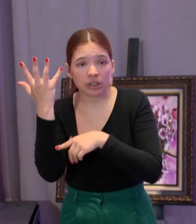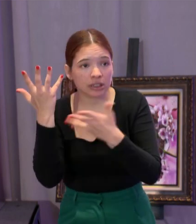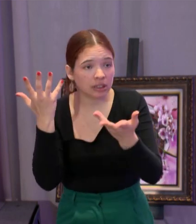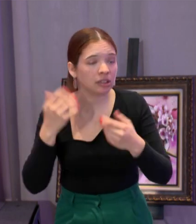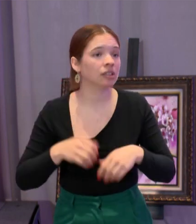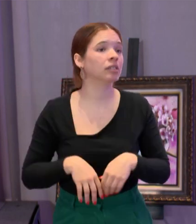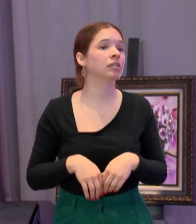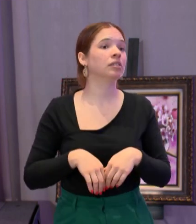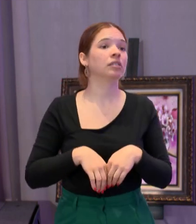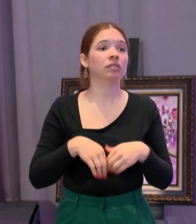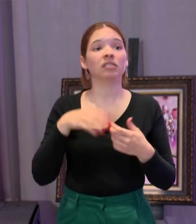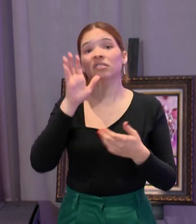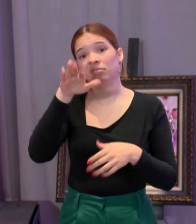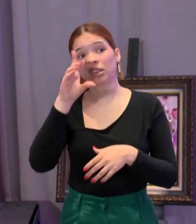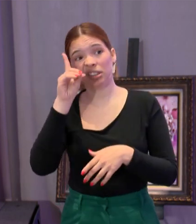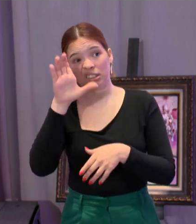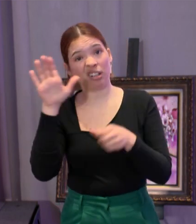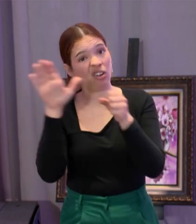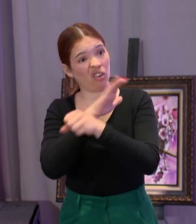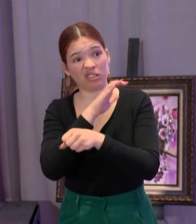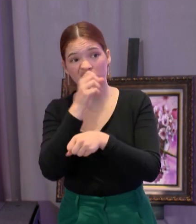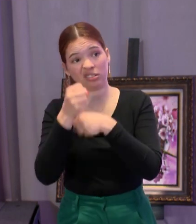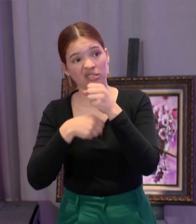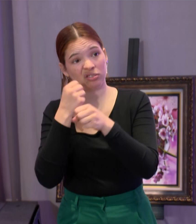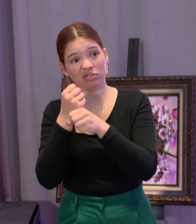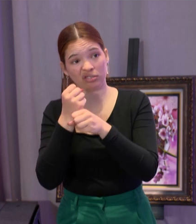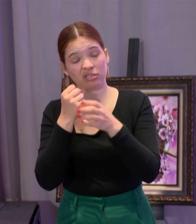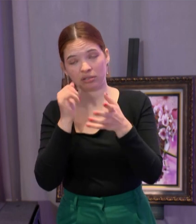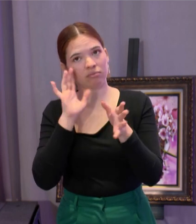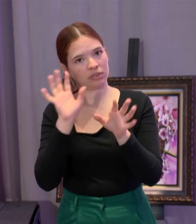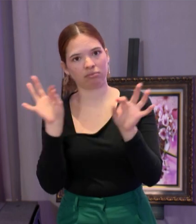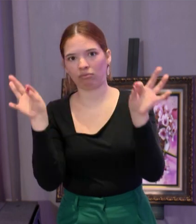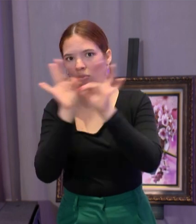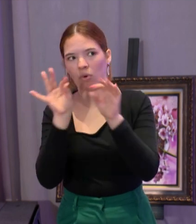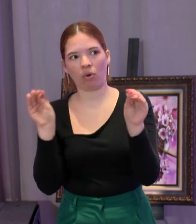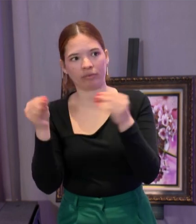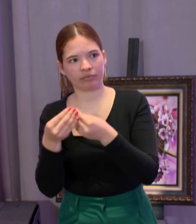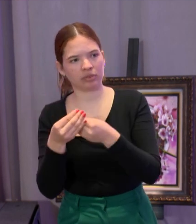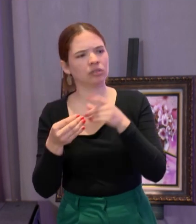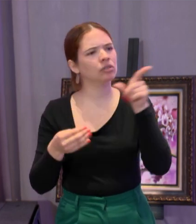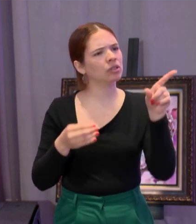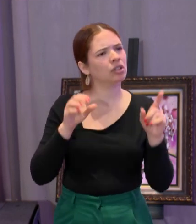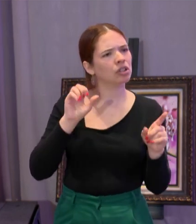BUT D.C. YEAR ROUND, VERY IMPORTANT ORGANIZATION. SEAN TOWNSEND IS HERE. I'M NOT SURE IF SEAN IS HERE.